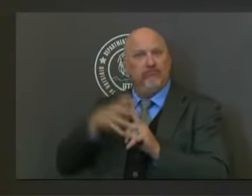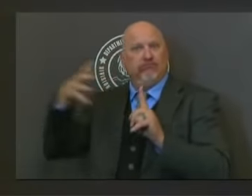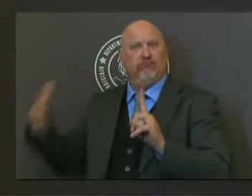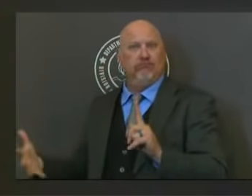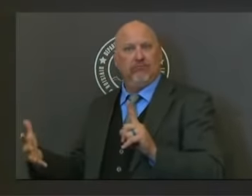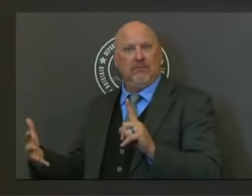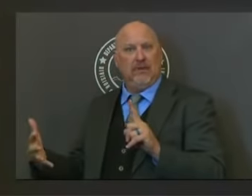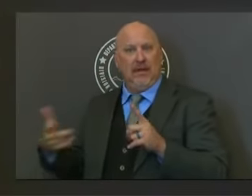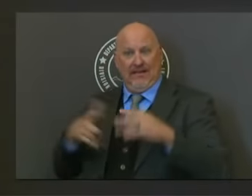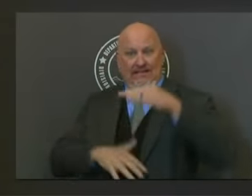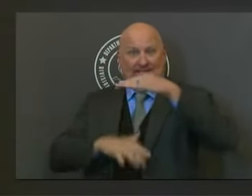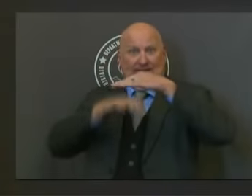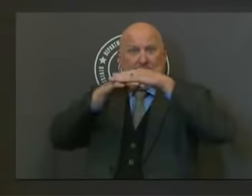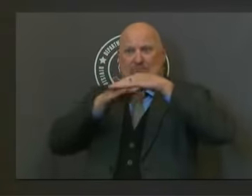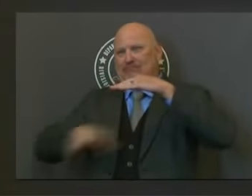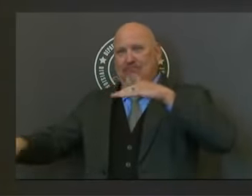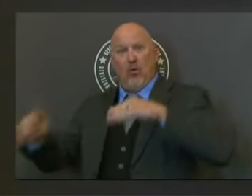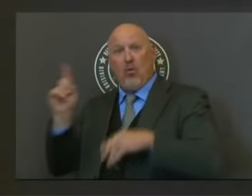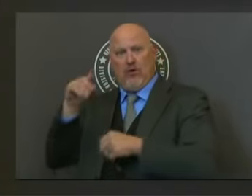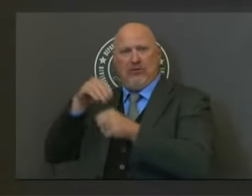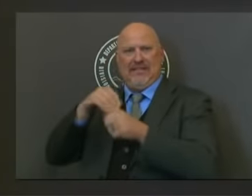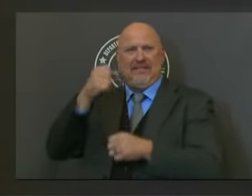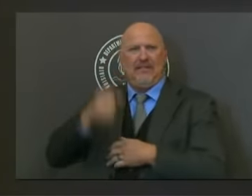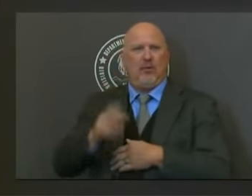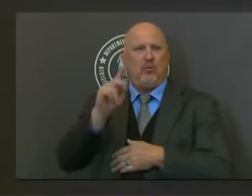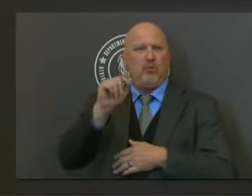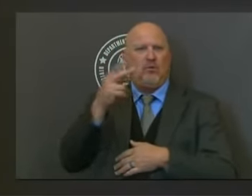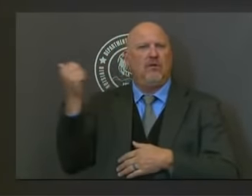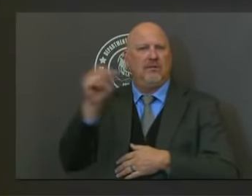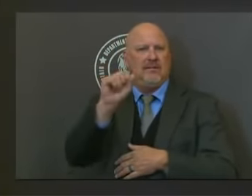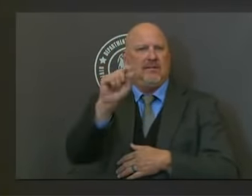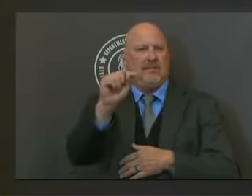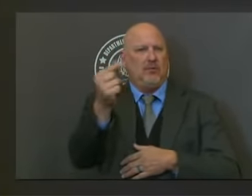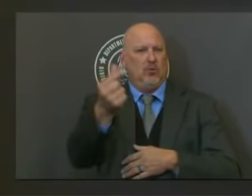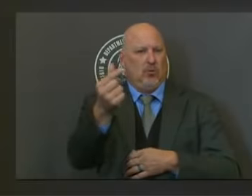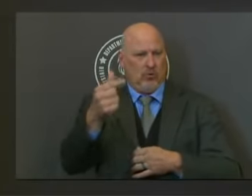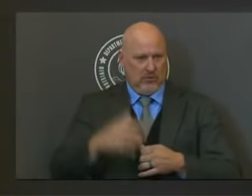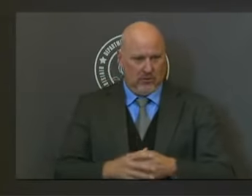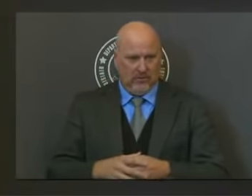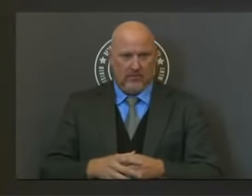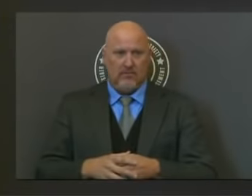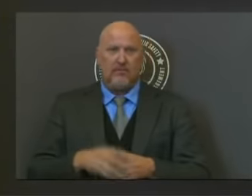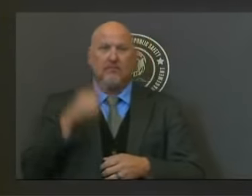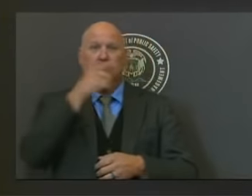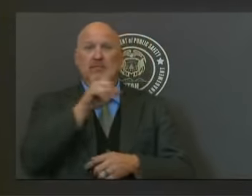intermountain Medical Center began transferring some non